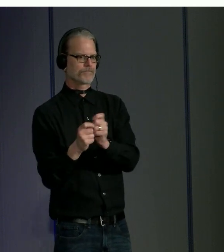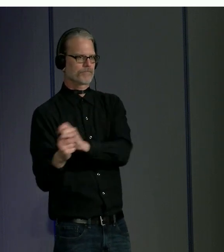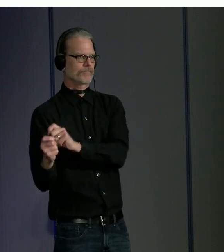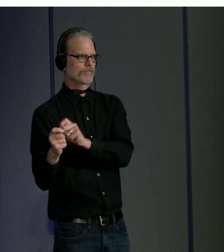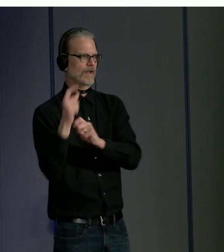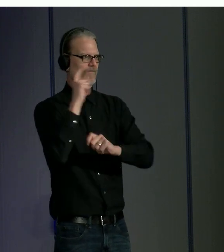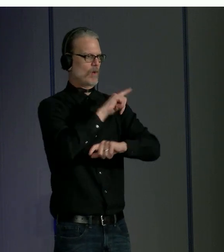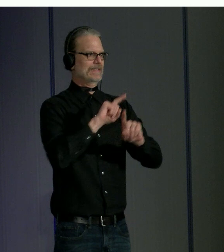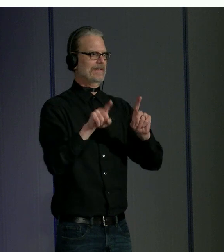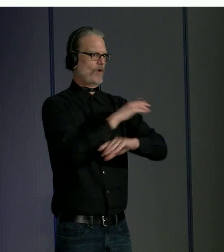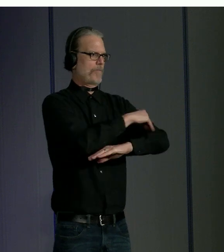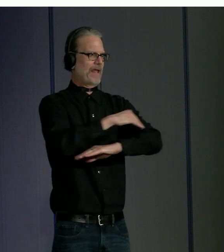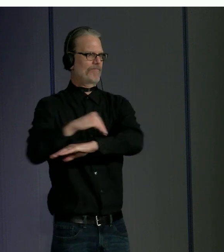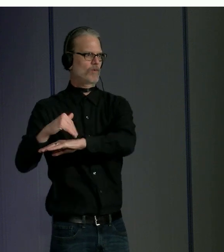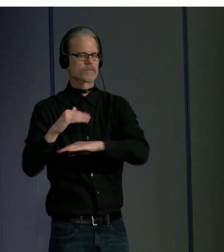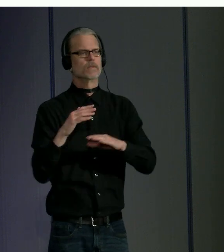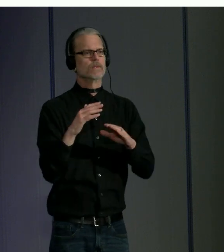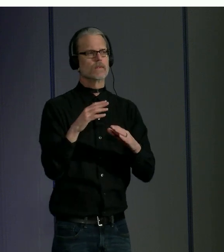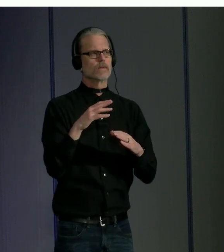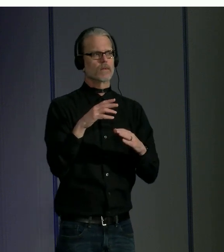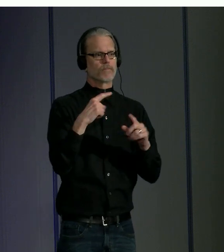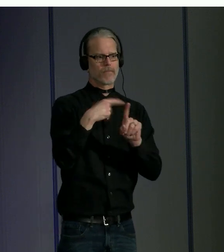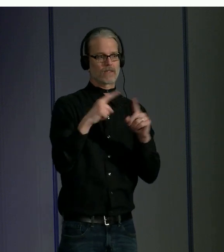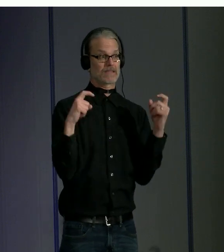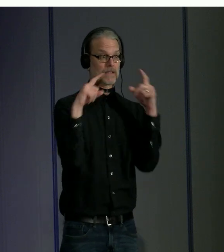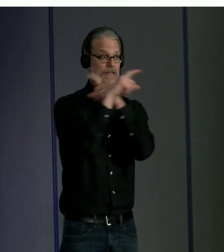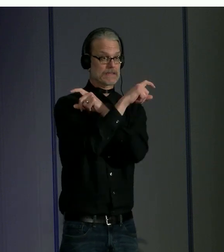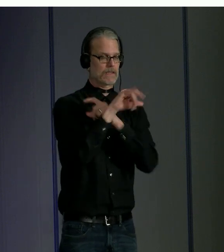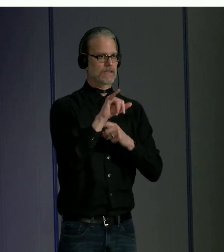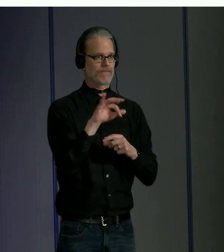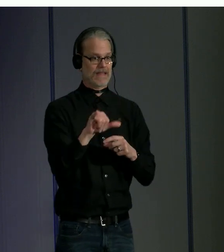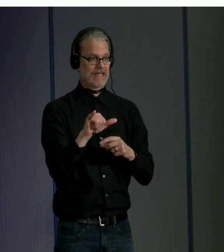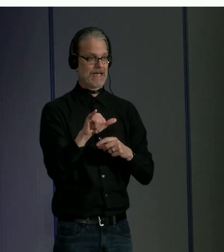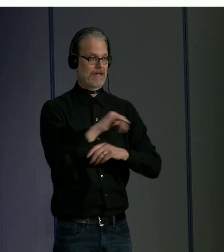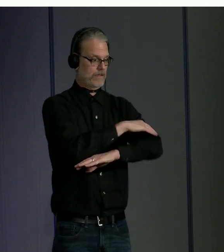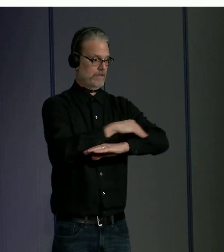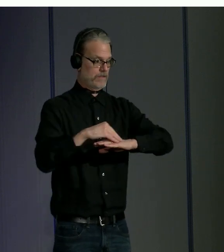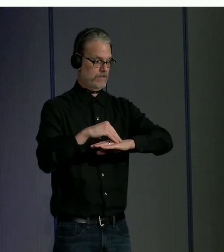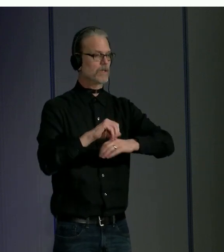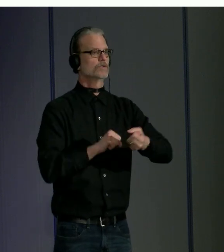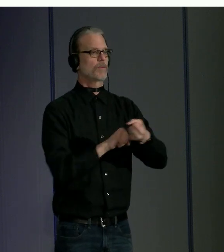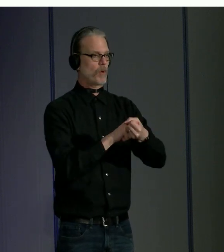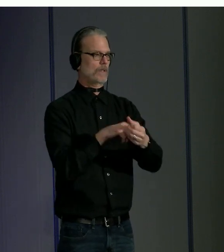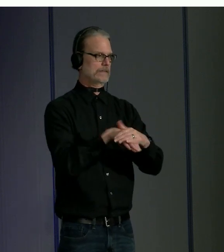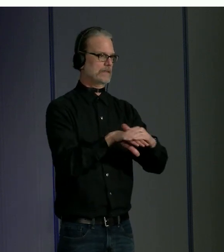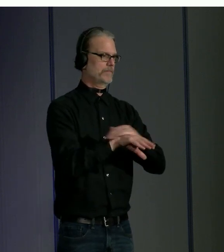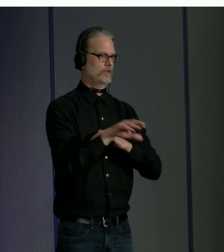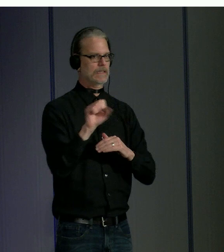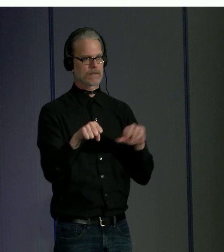and also the complexity of whether those framework support specific accessibility considerations